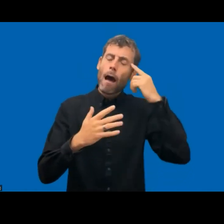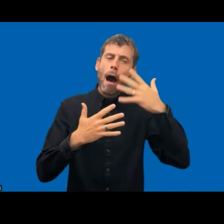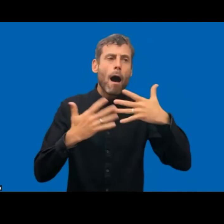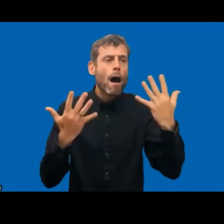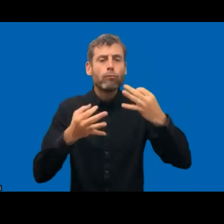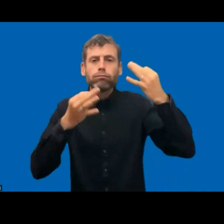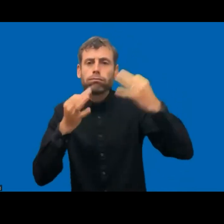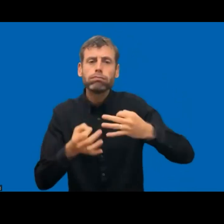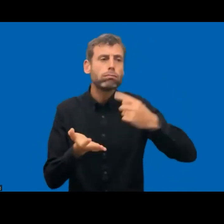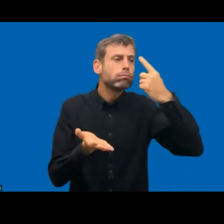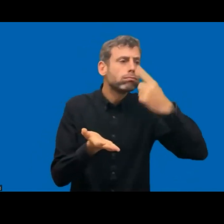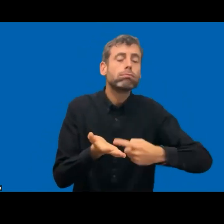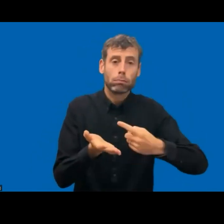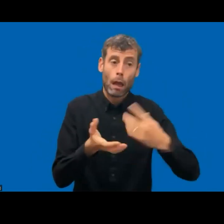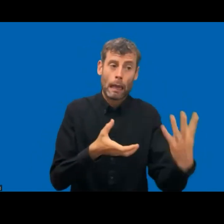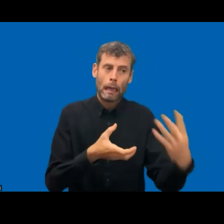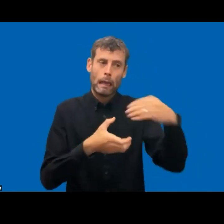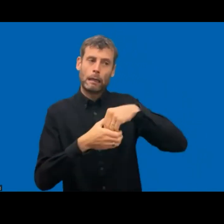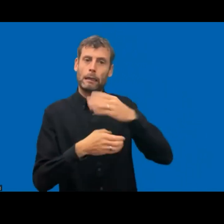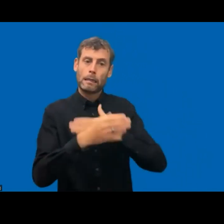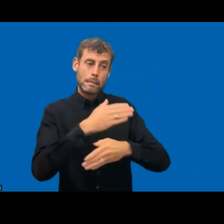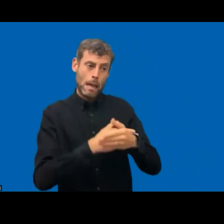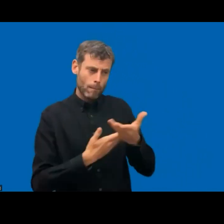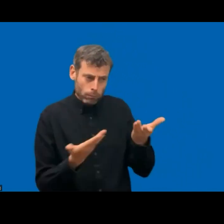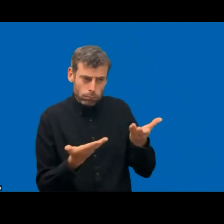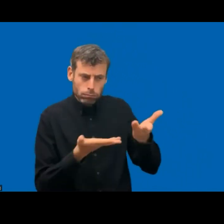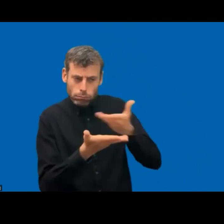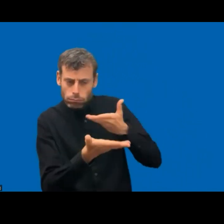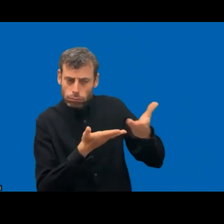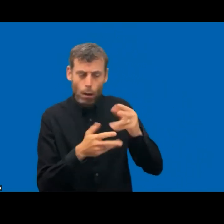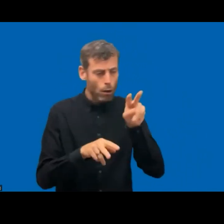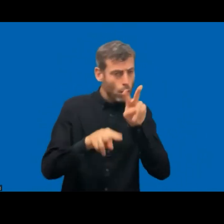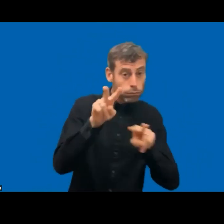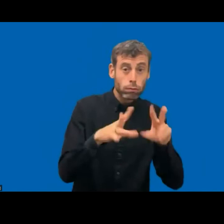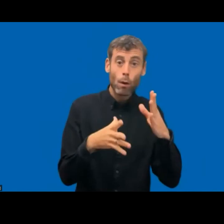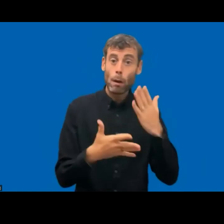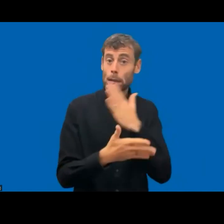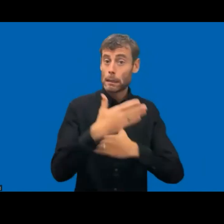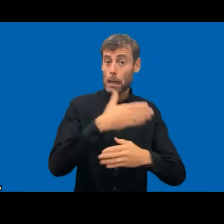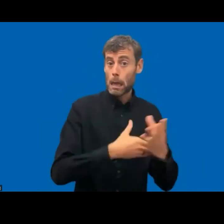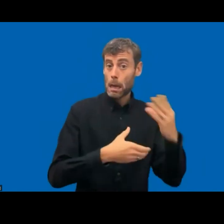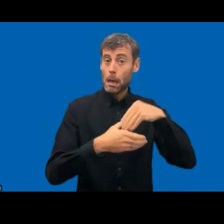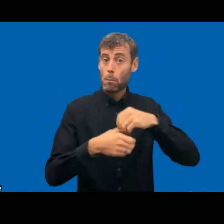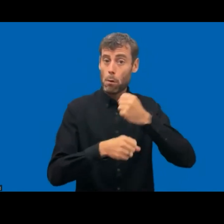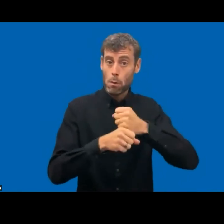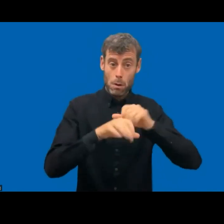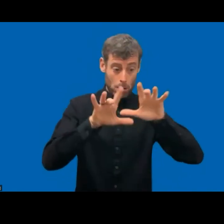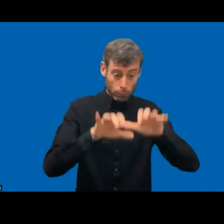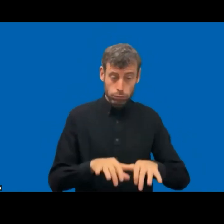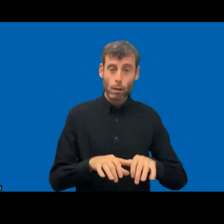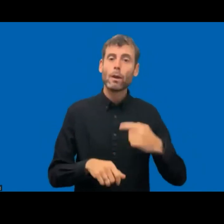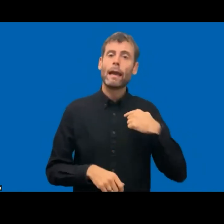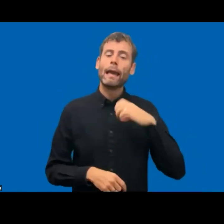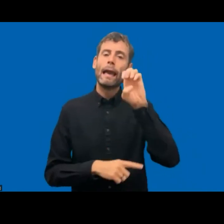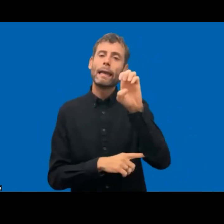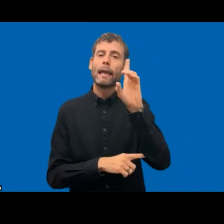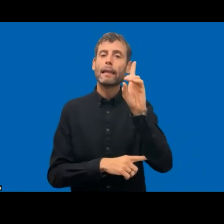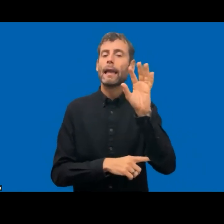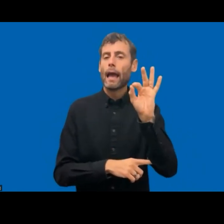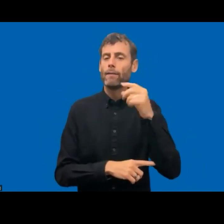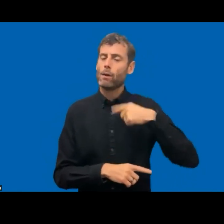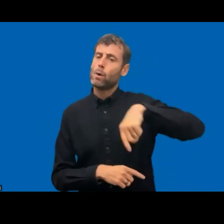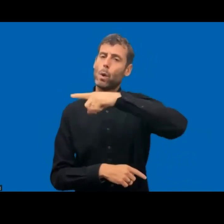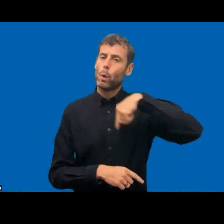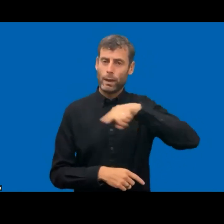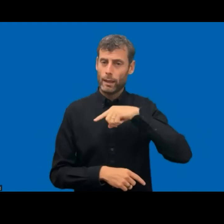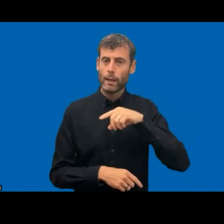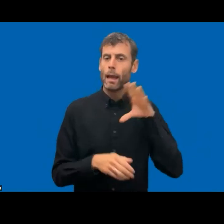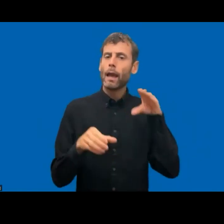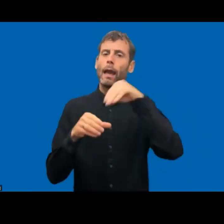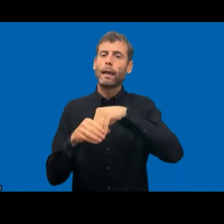So I would like to extend so long, so I would mention at EDF, we are part of of an EU-funded